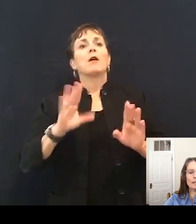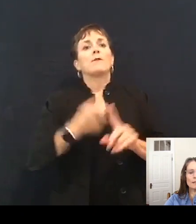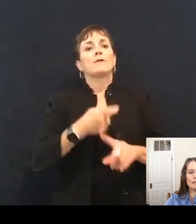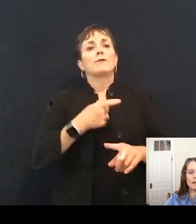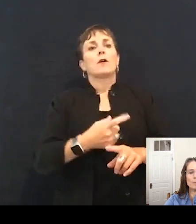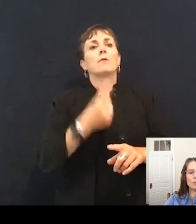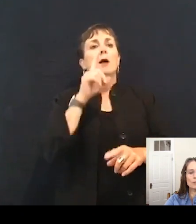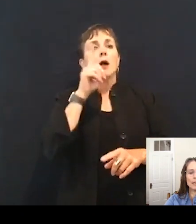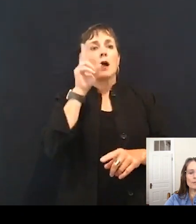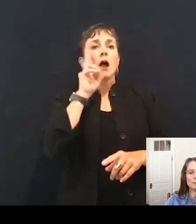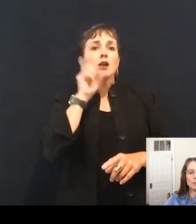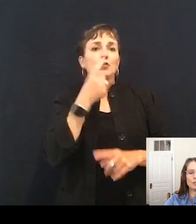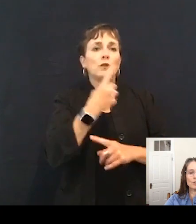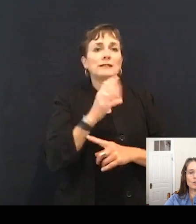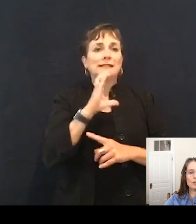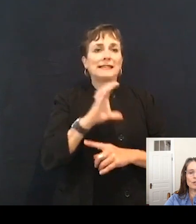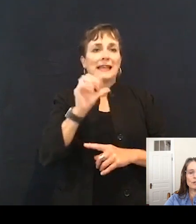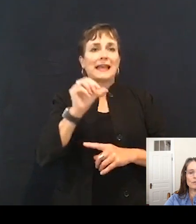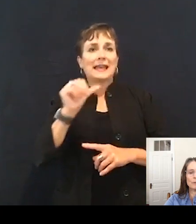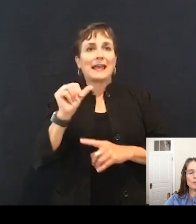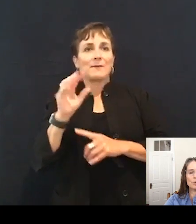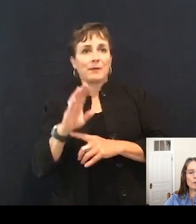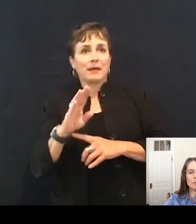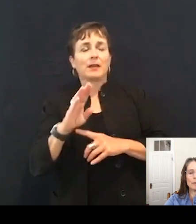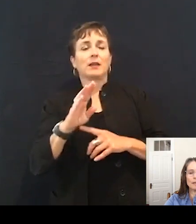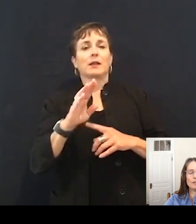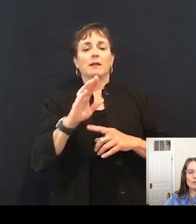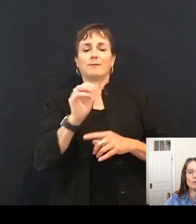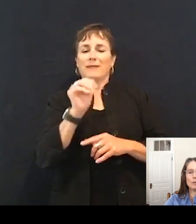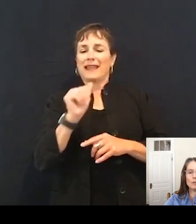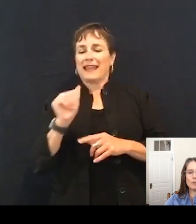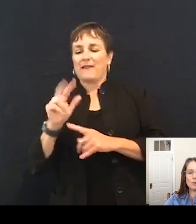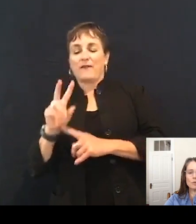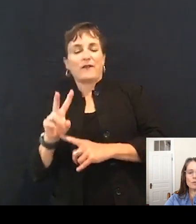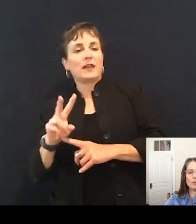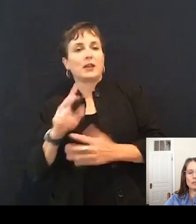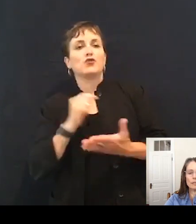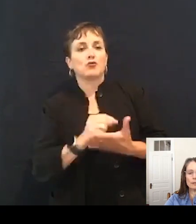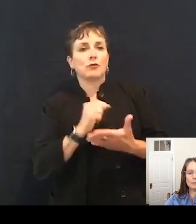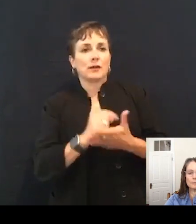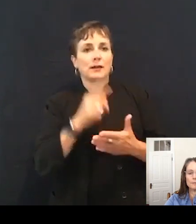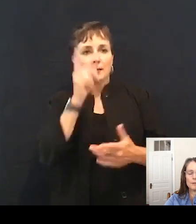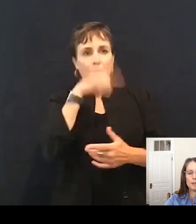the upper left picture from the normal mice with no circling.